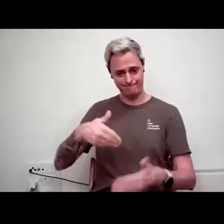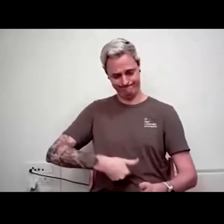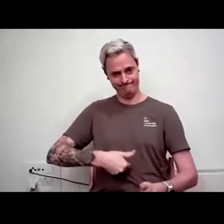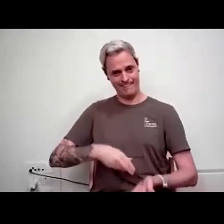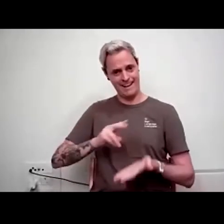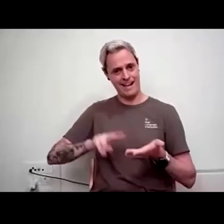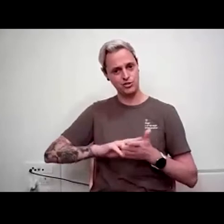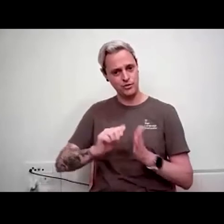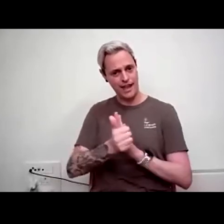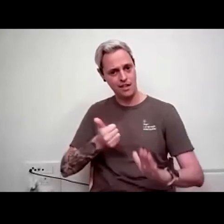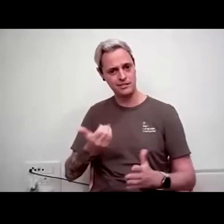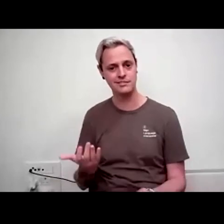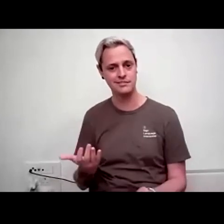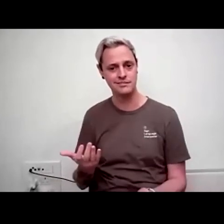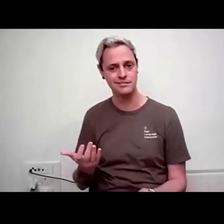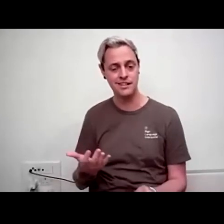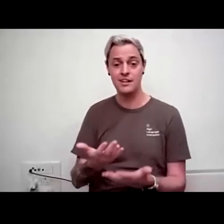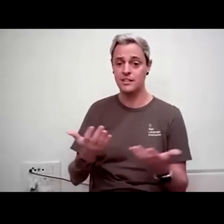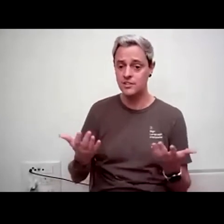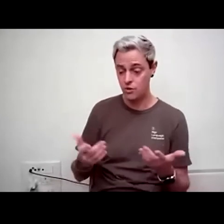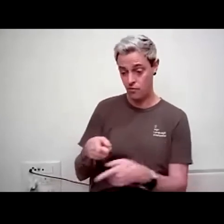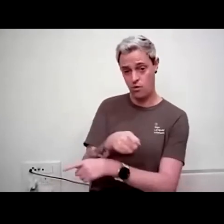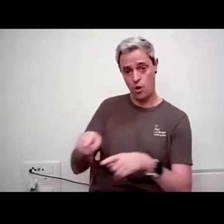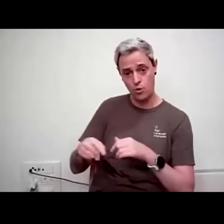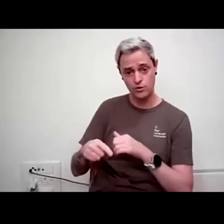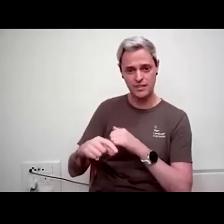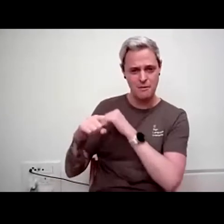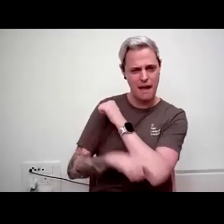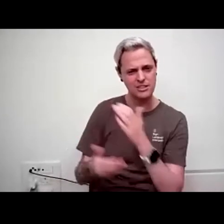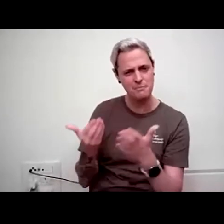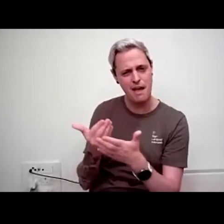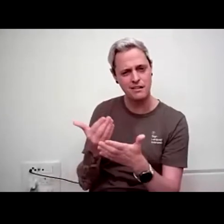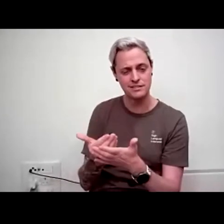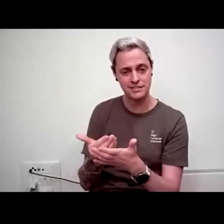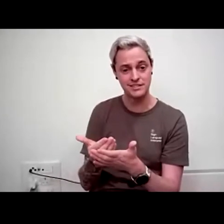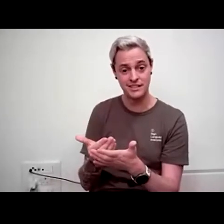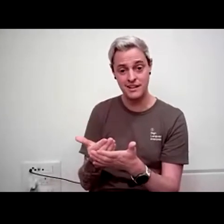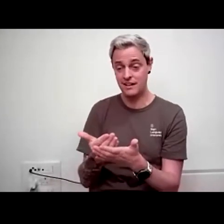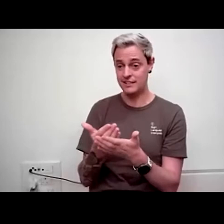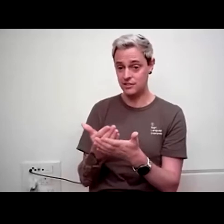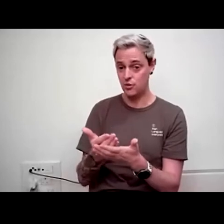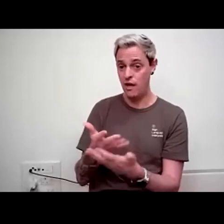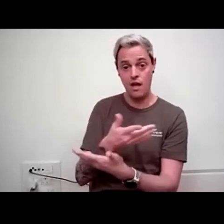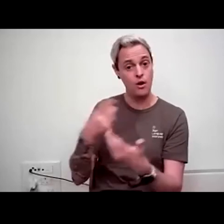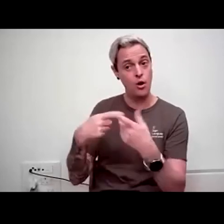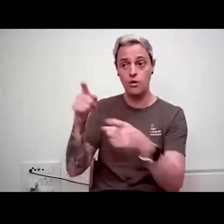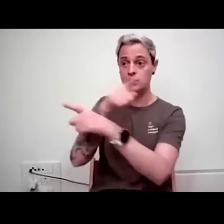The sermon that Chrysostom understands Christian beggars to preach is effectively a warning to the established members of the church and society